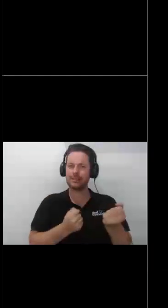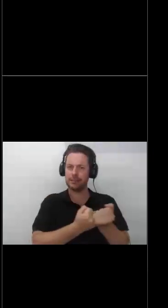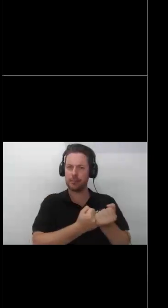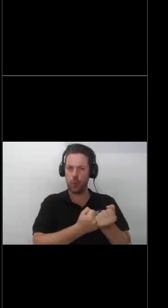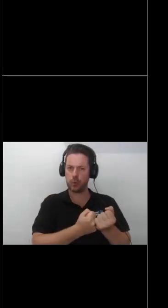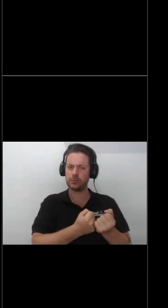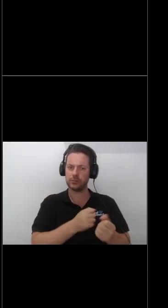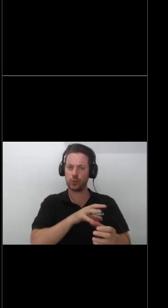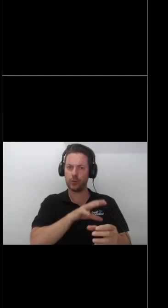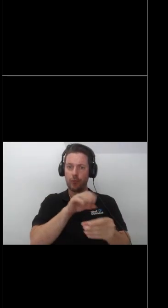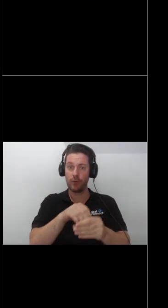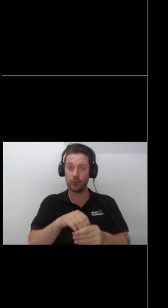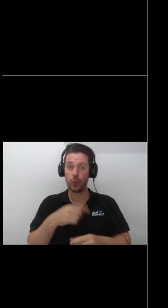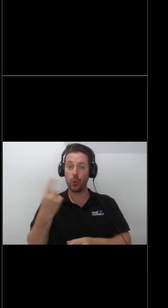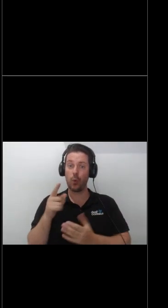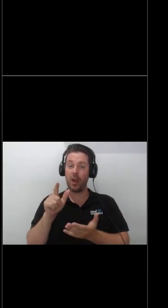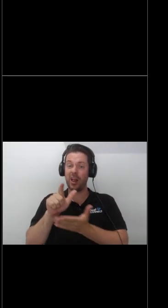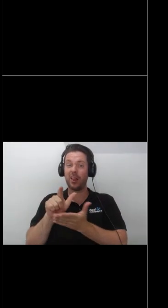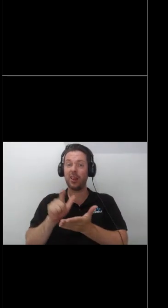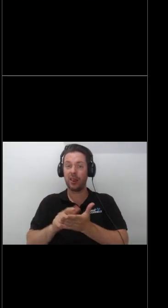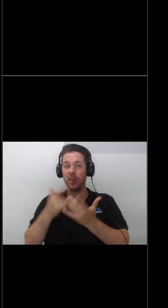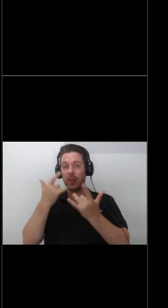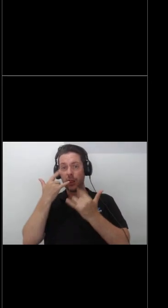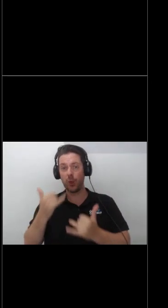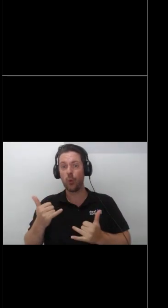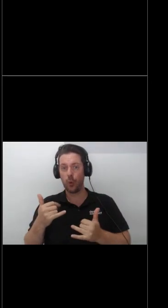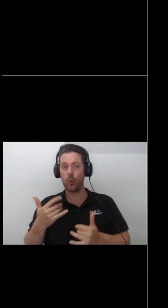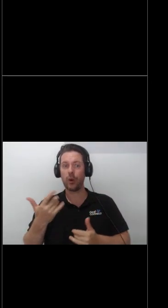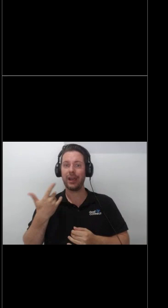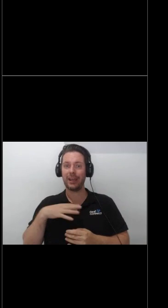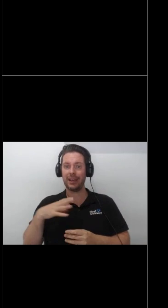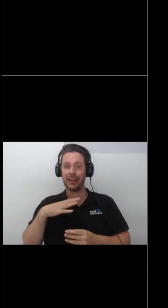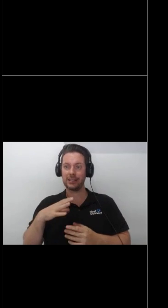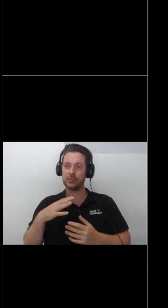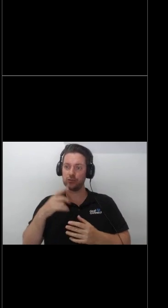to do everything you can to enhance somebody's capacity to participate.